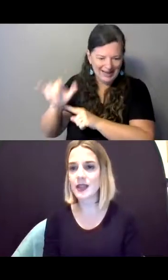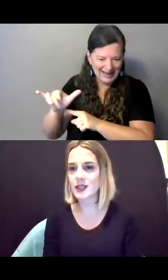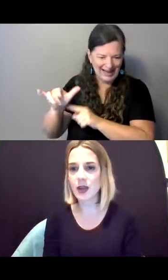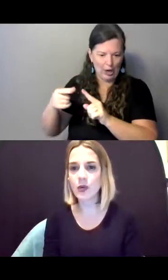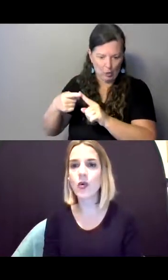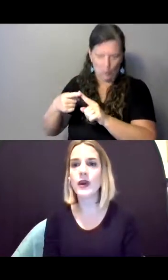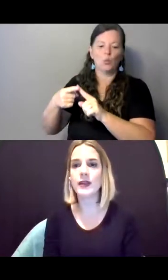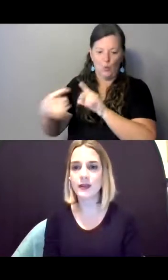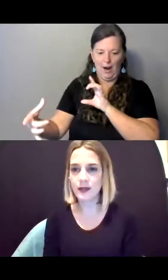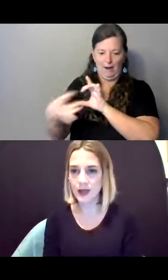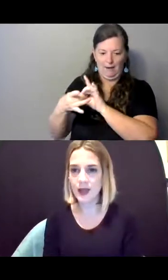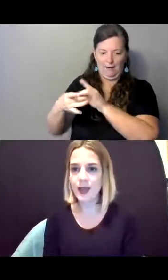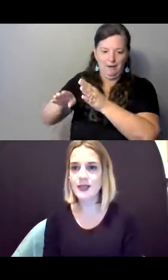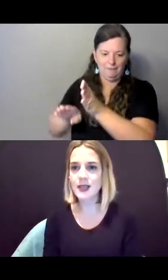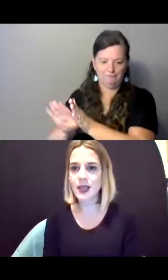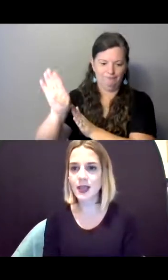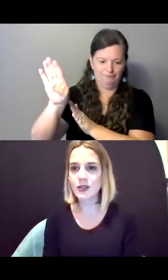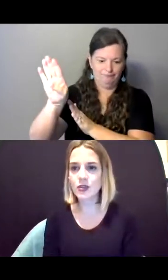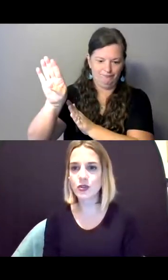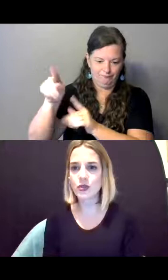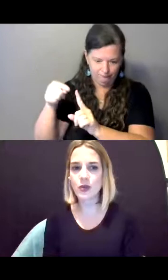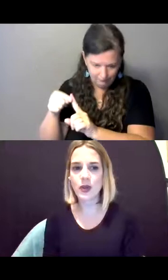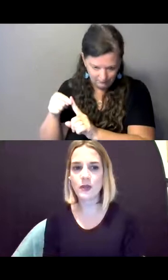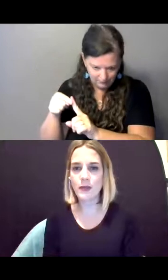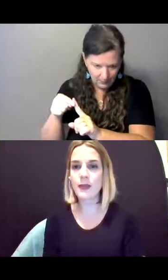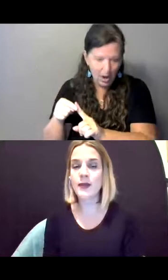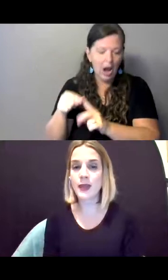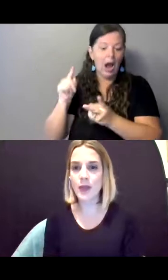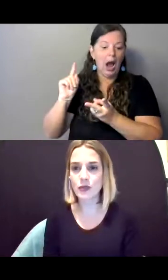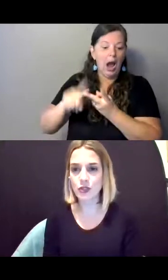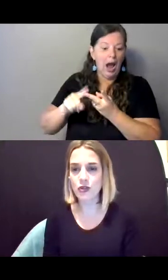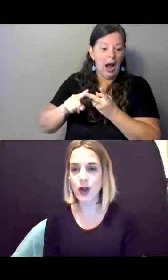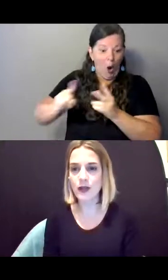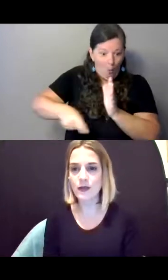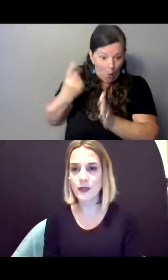That's number one. It's key to being able to strive